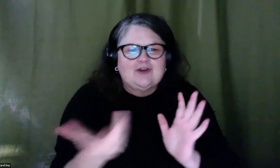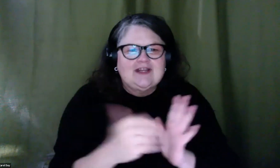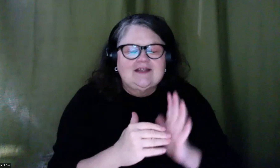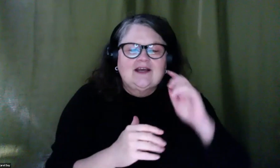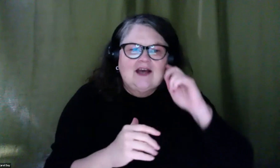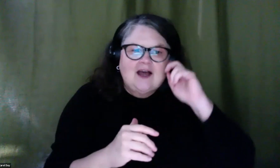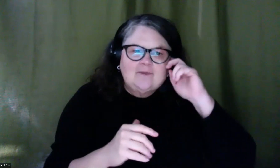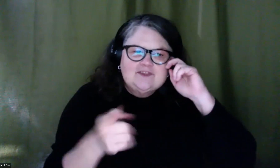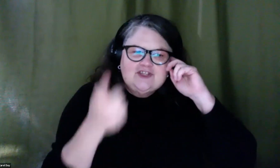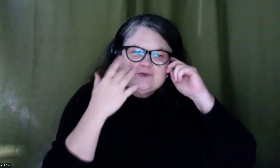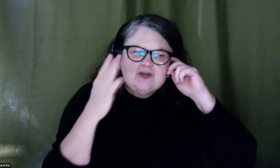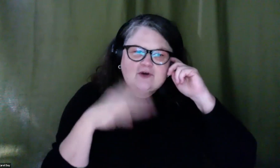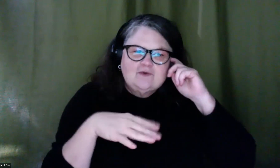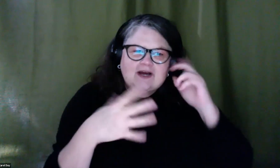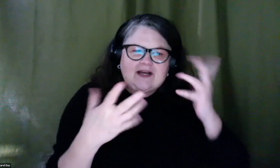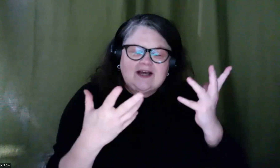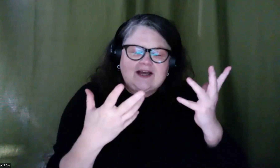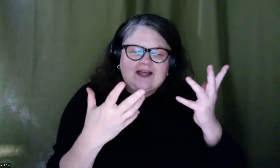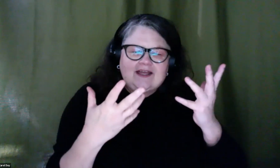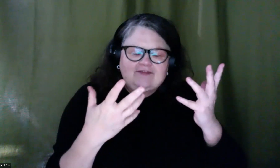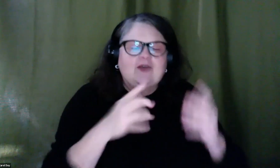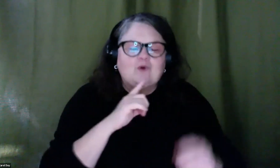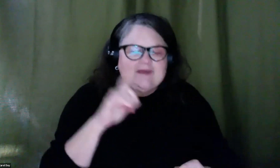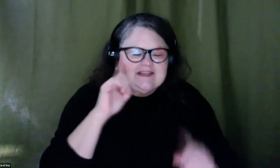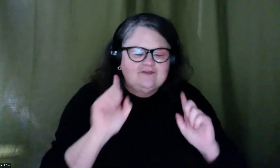» CART Captioner: On stand by